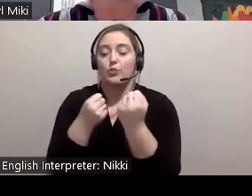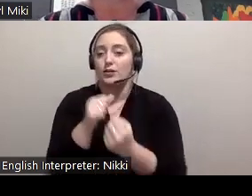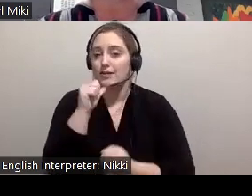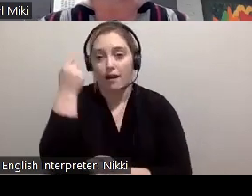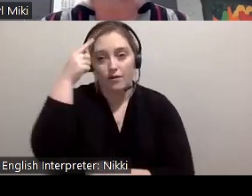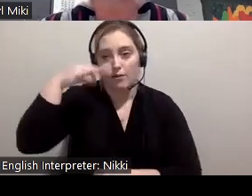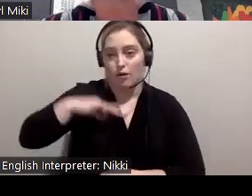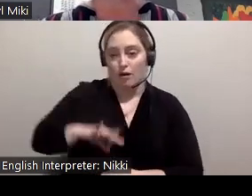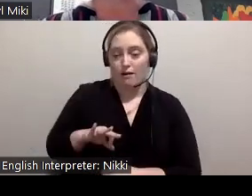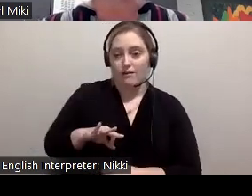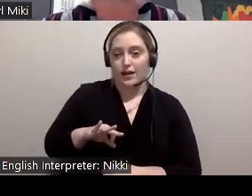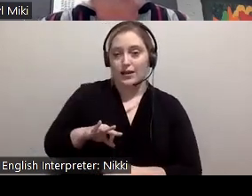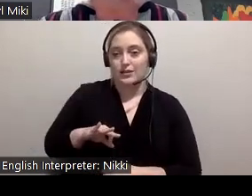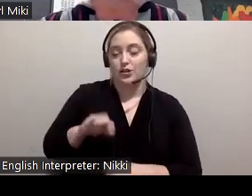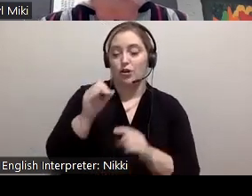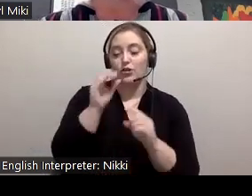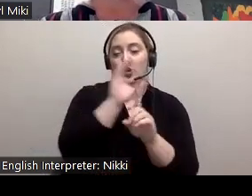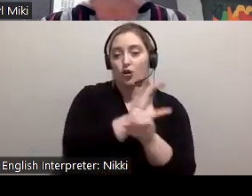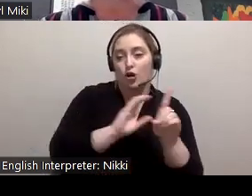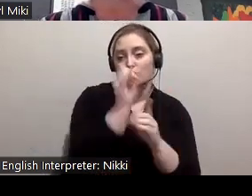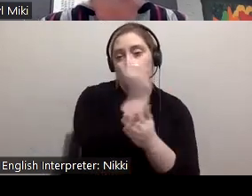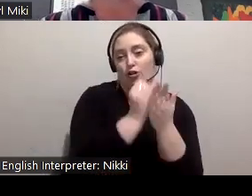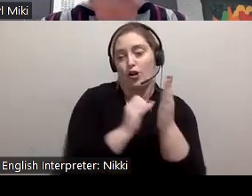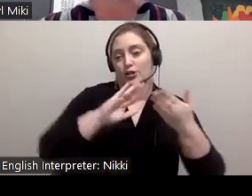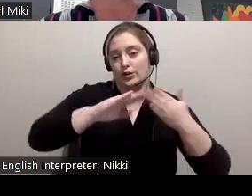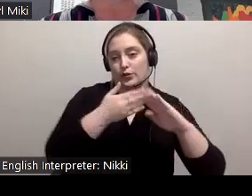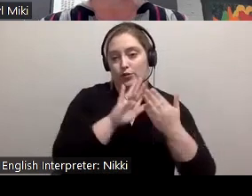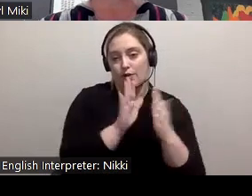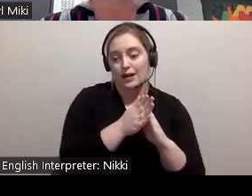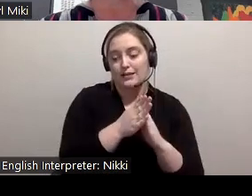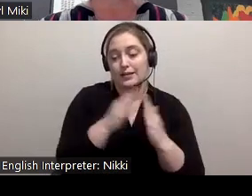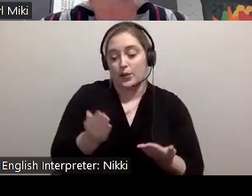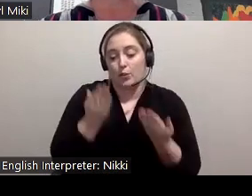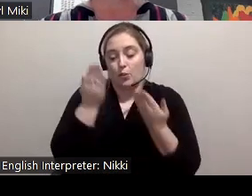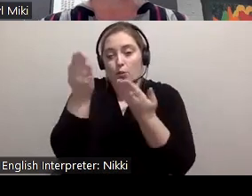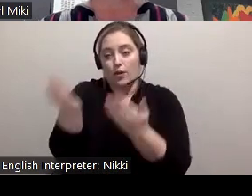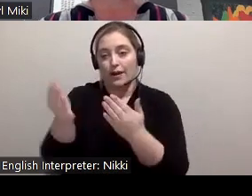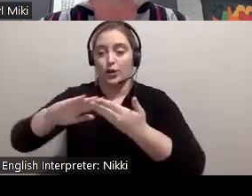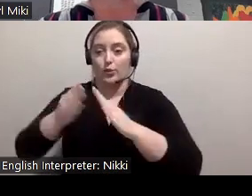cultural organizations in delivering impactful programming.